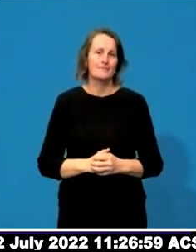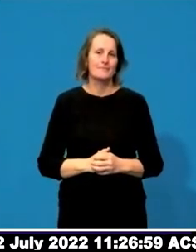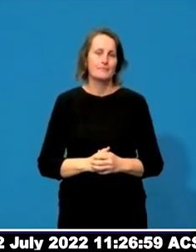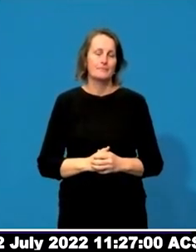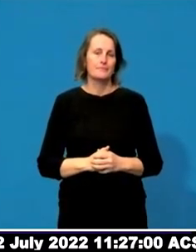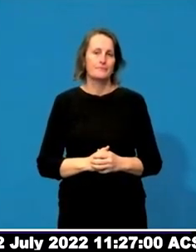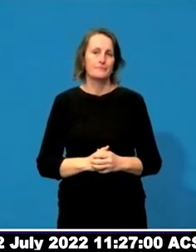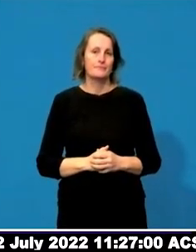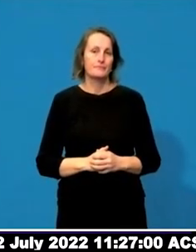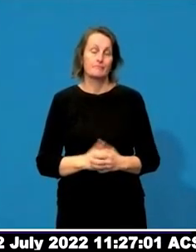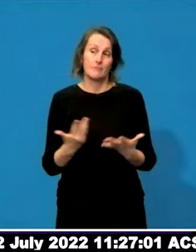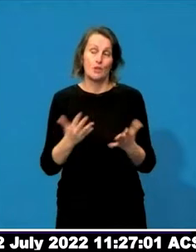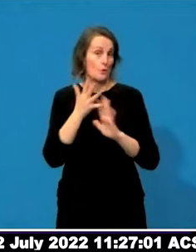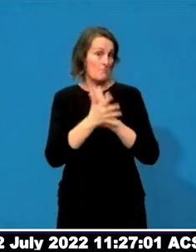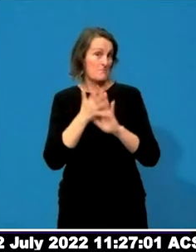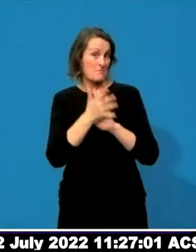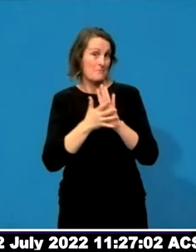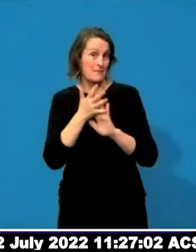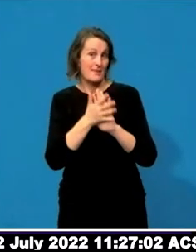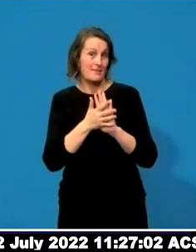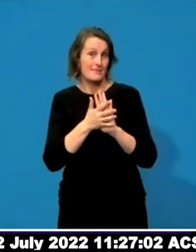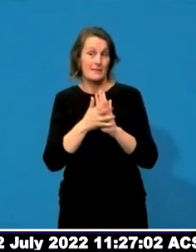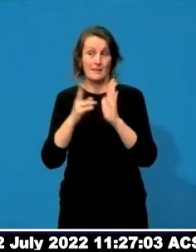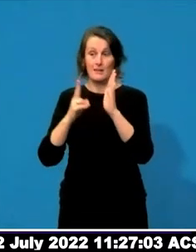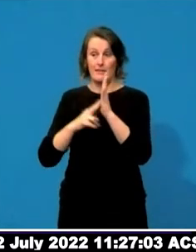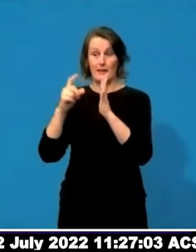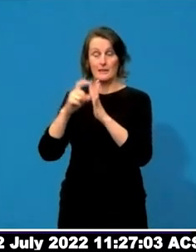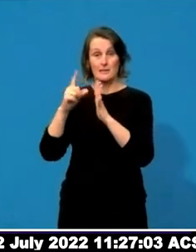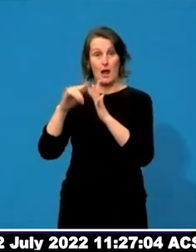of would this person like - would there be a benefit